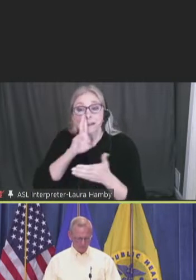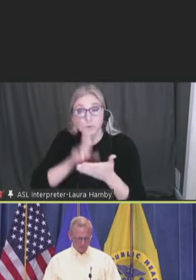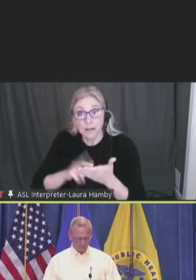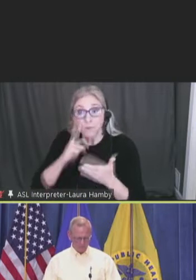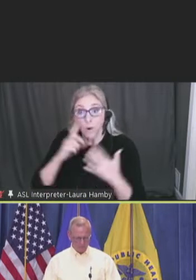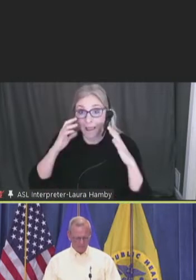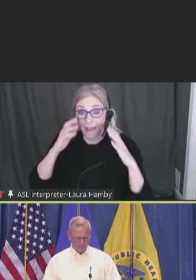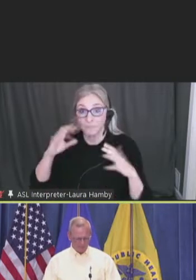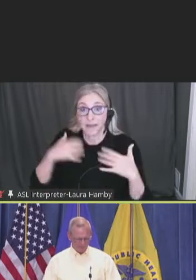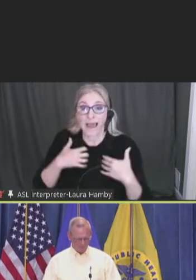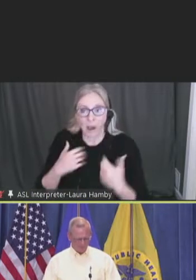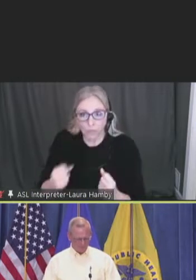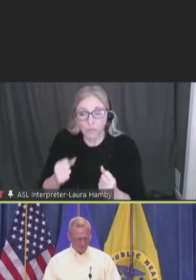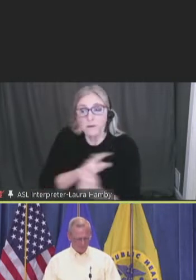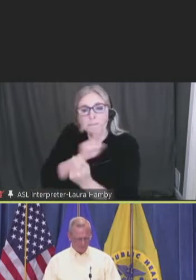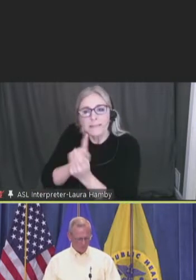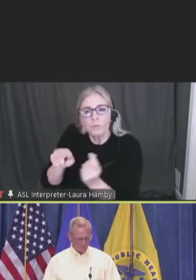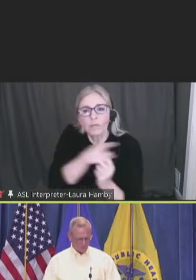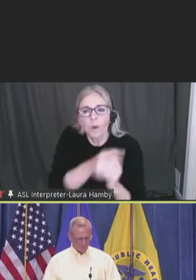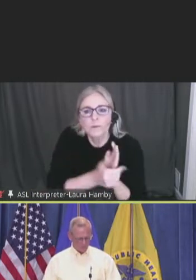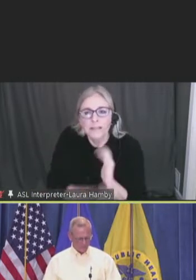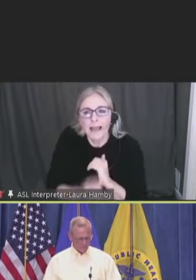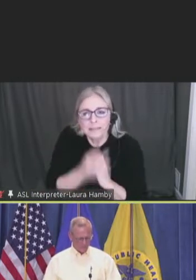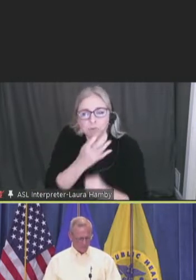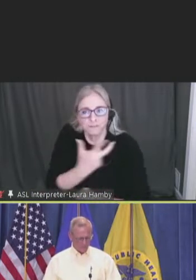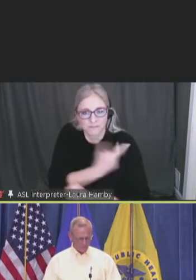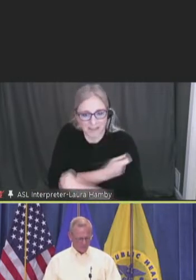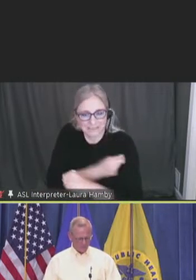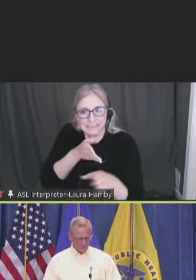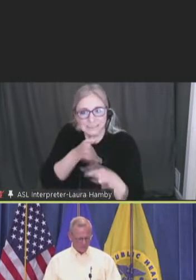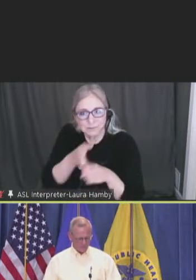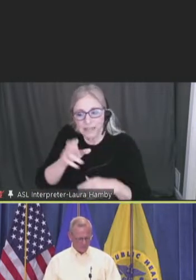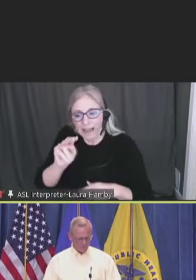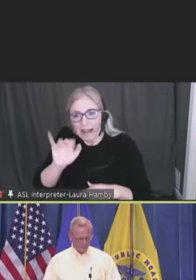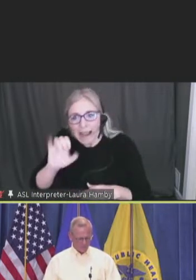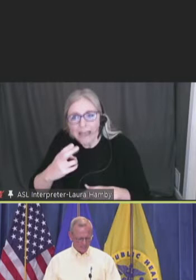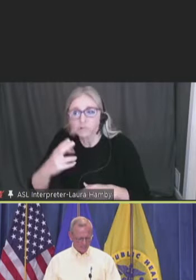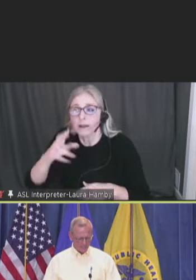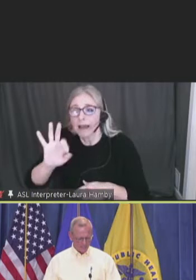experts, including those from the vaccine industry, the NIH, the FDA, the CDC, and the